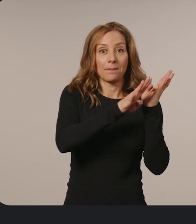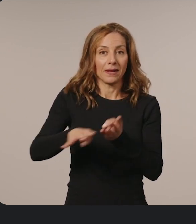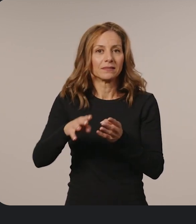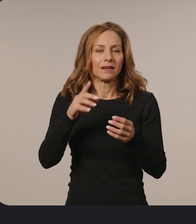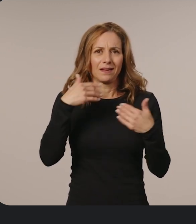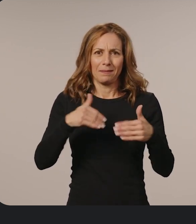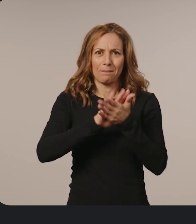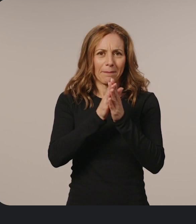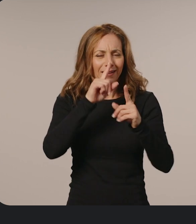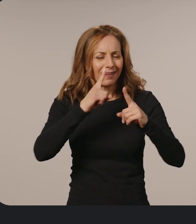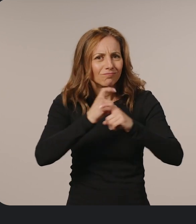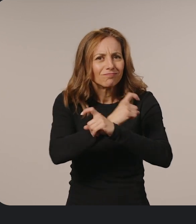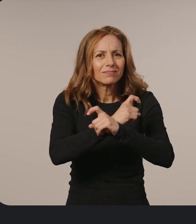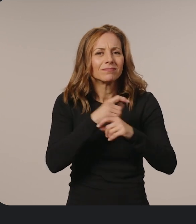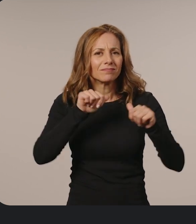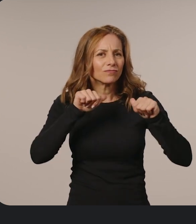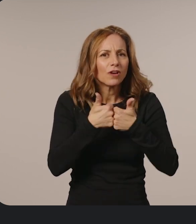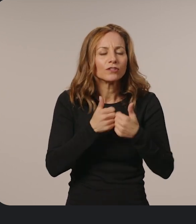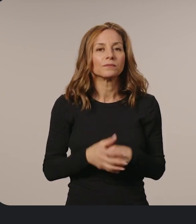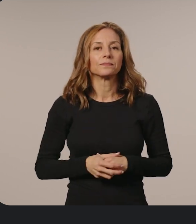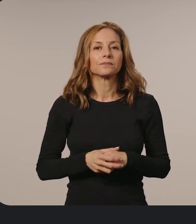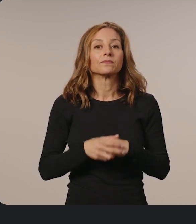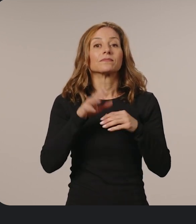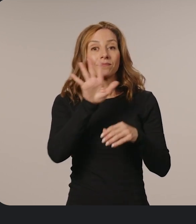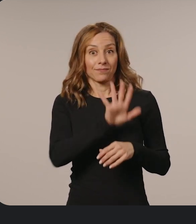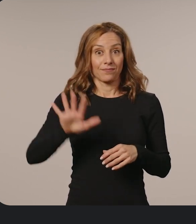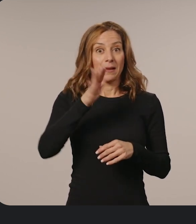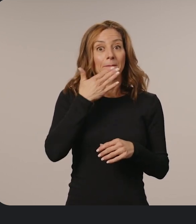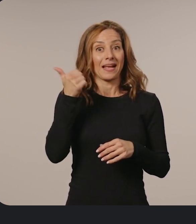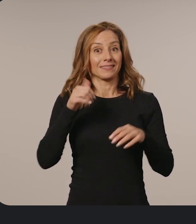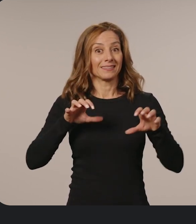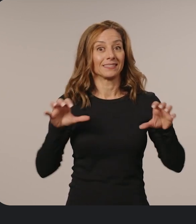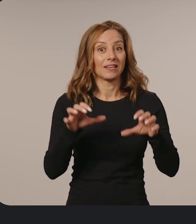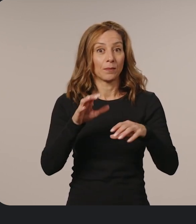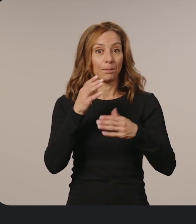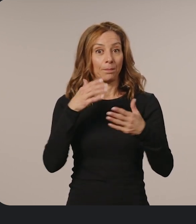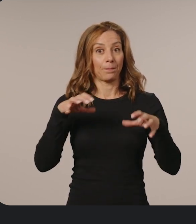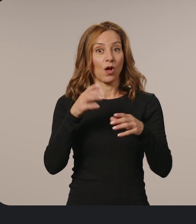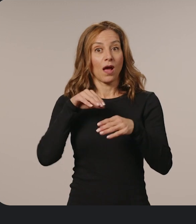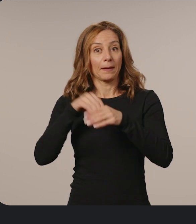can quickly become rather challenging to develop. On top of all that, for best on-device performance,